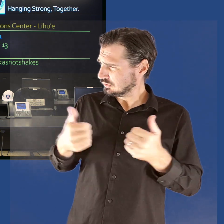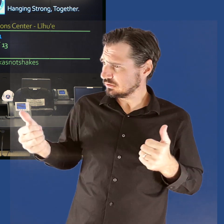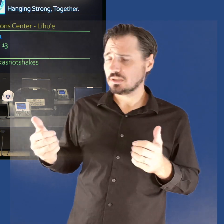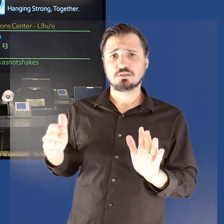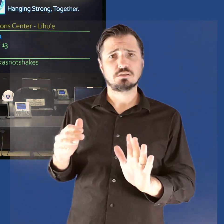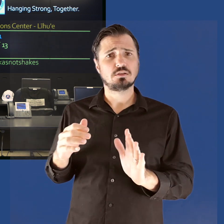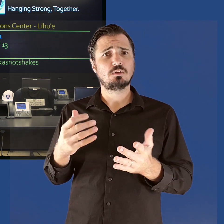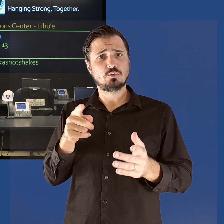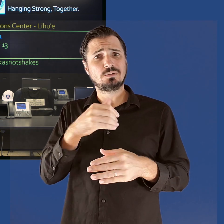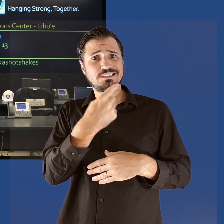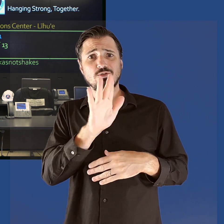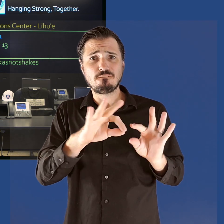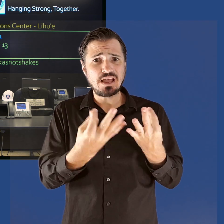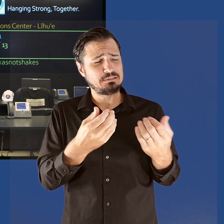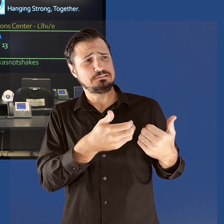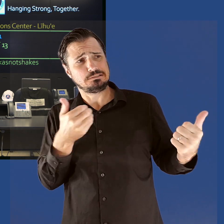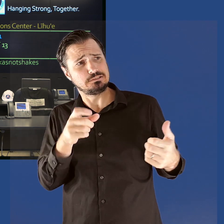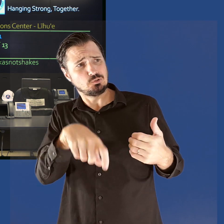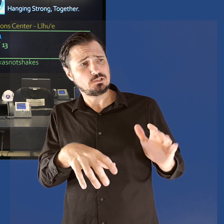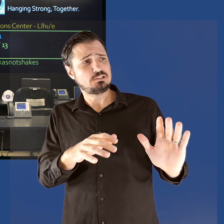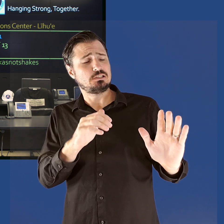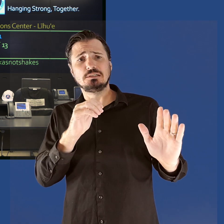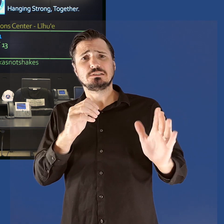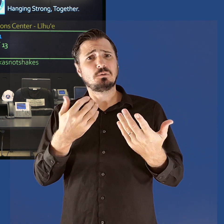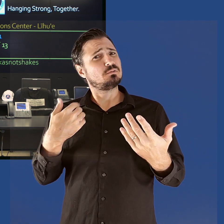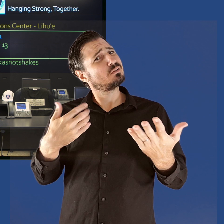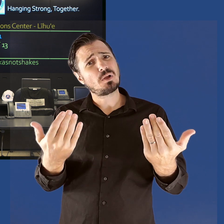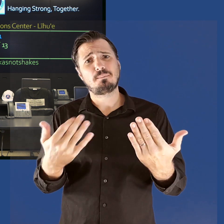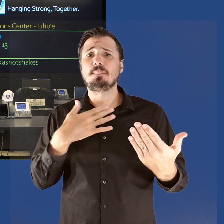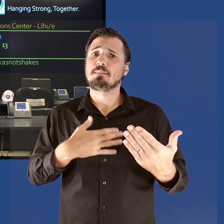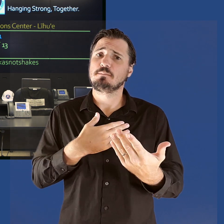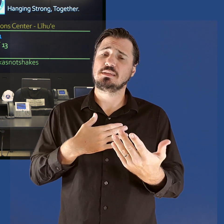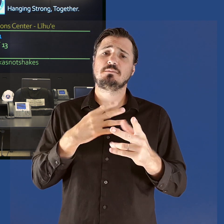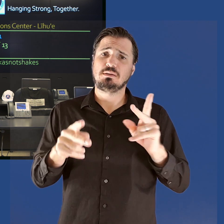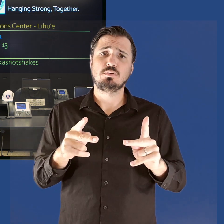and the importance of social distancing and abiding by these guidelines. Let's do it folks!